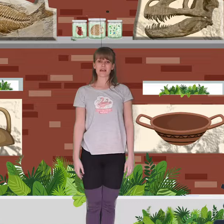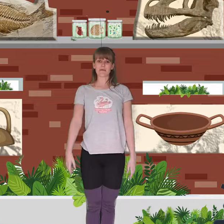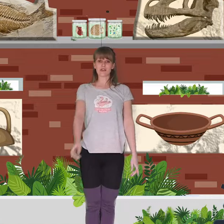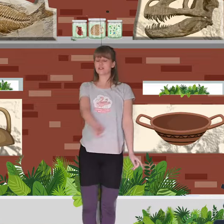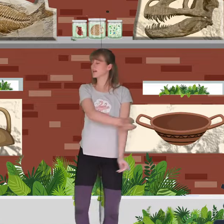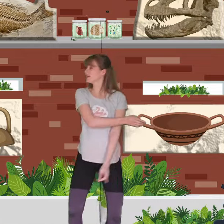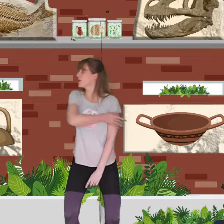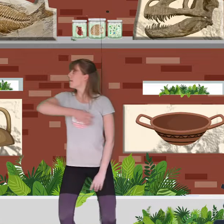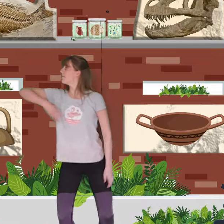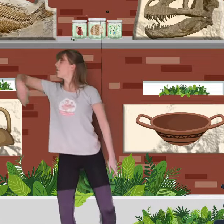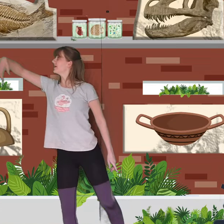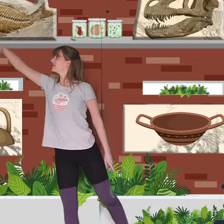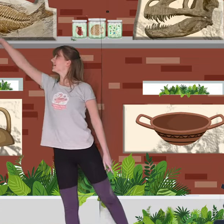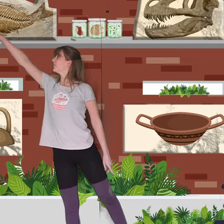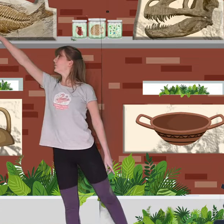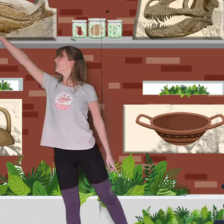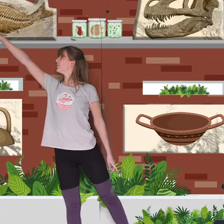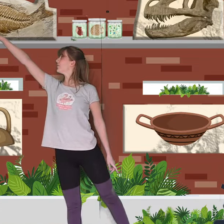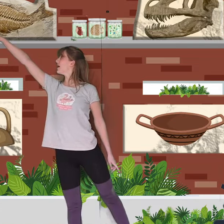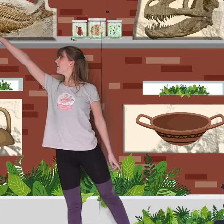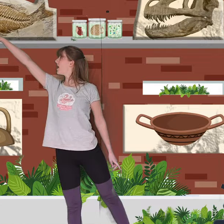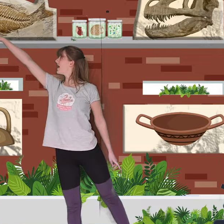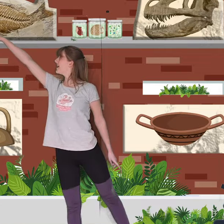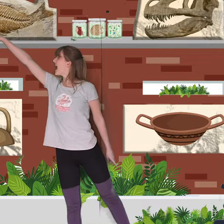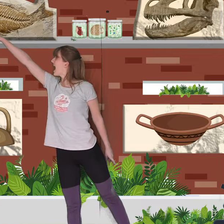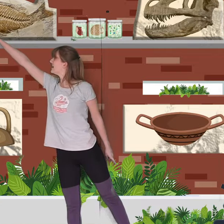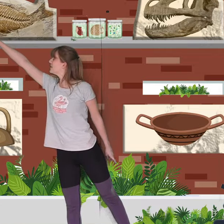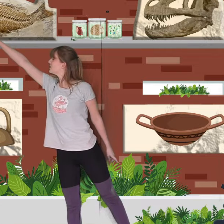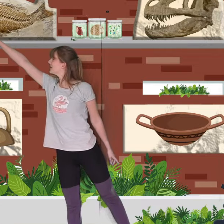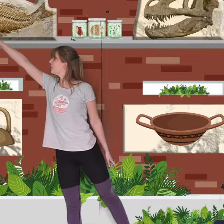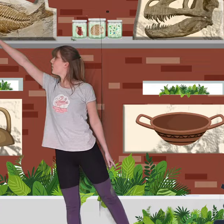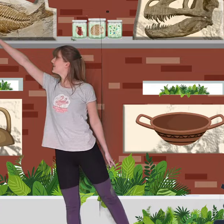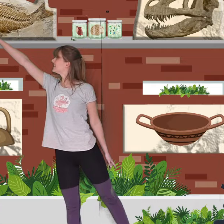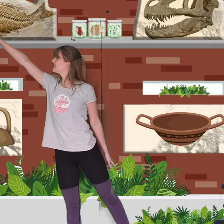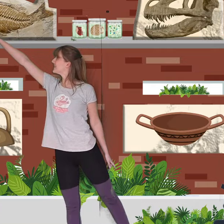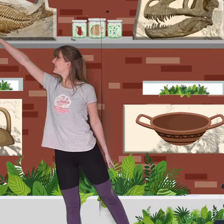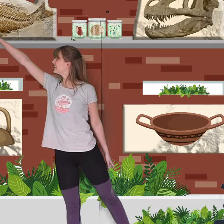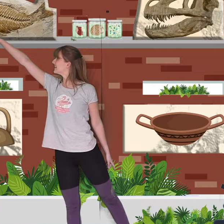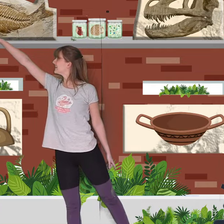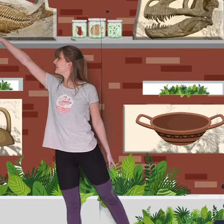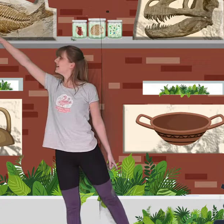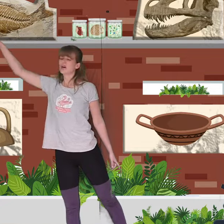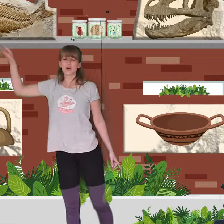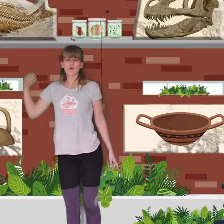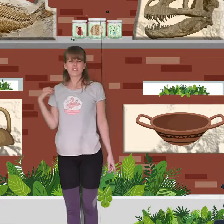same on the other side, pointing all the way up high and looking at what we can see.